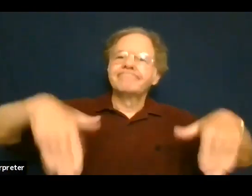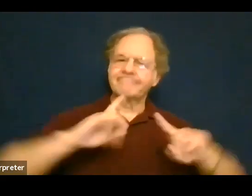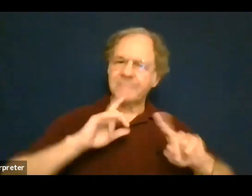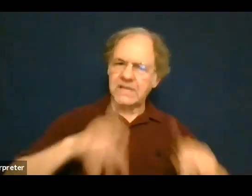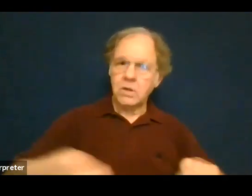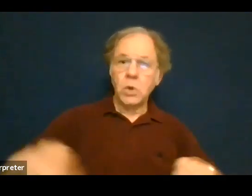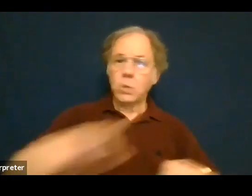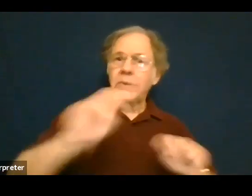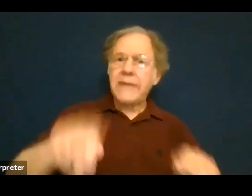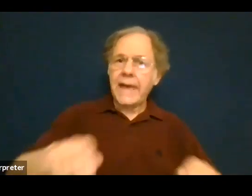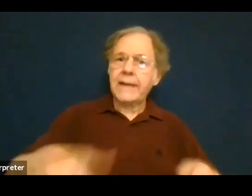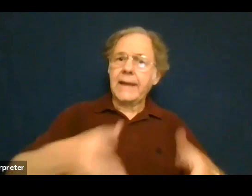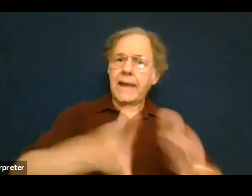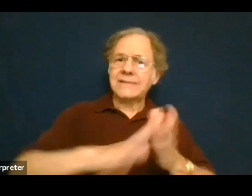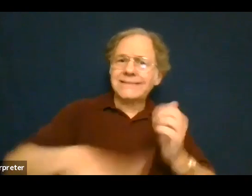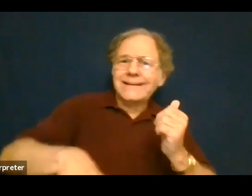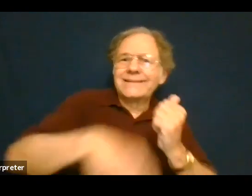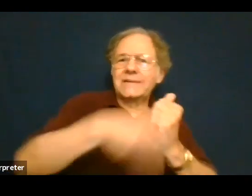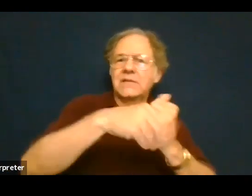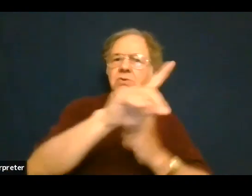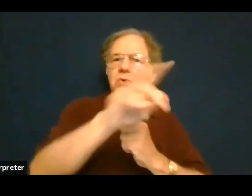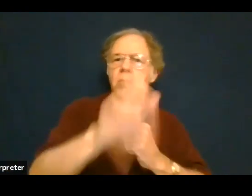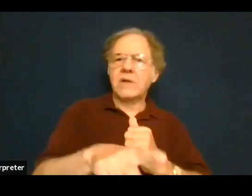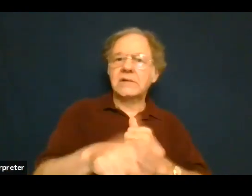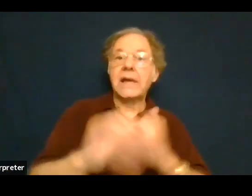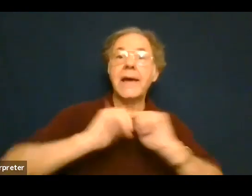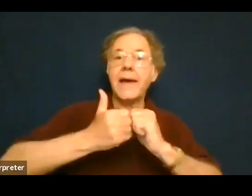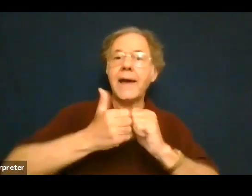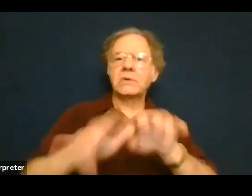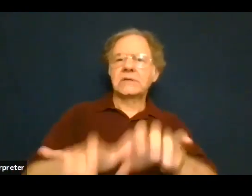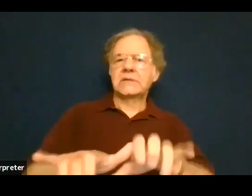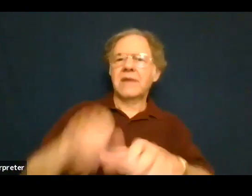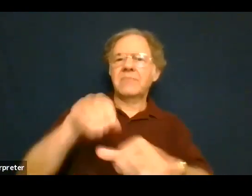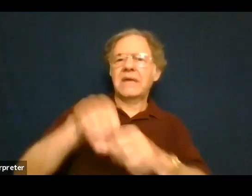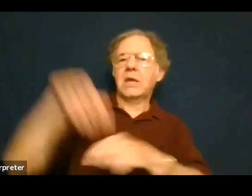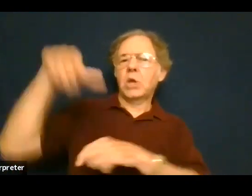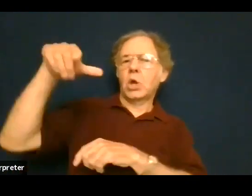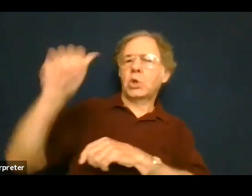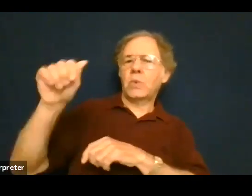by typing them in the Q&A area at the bottom of your screen.